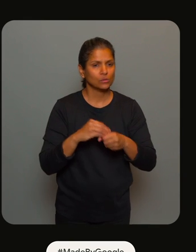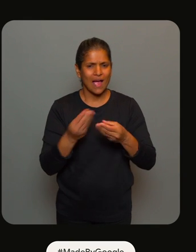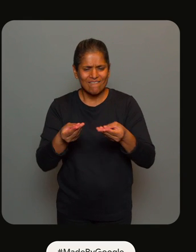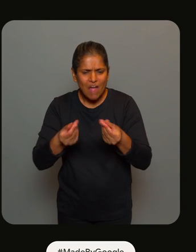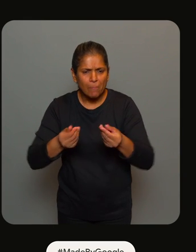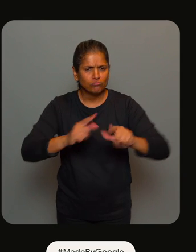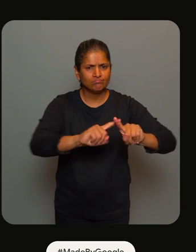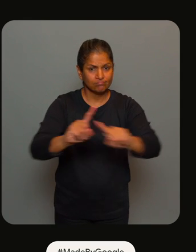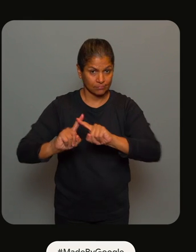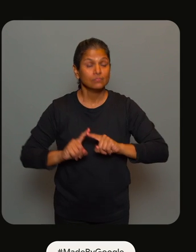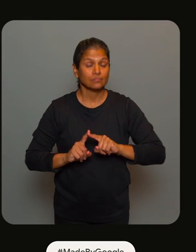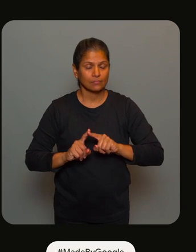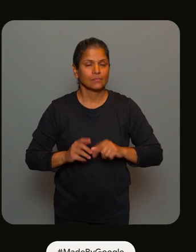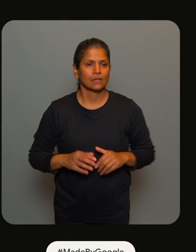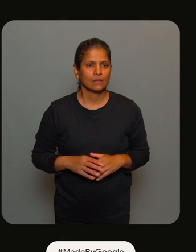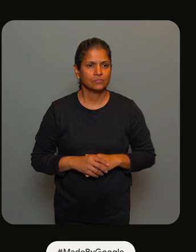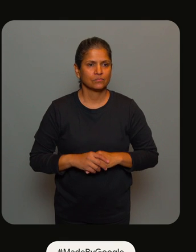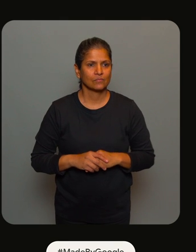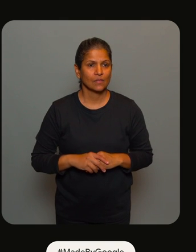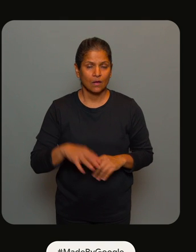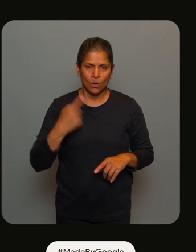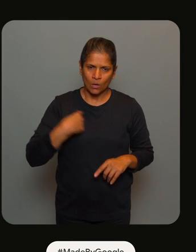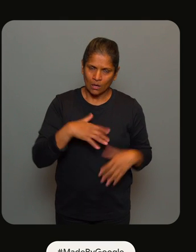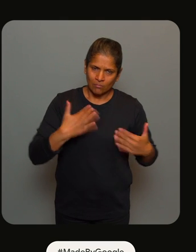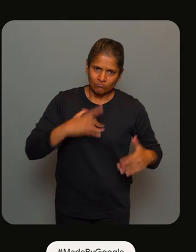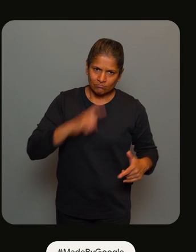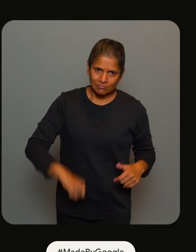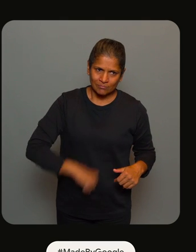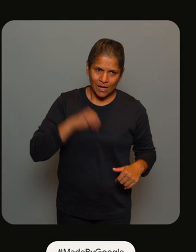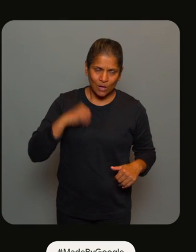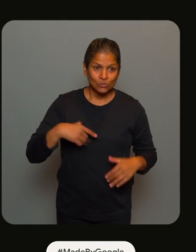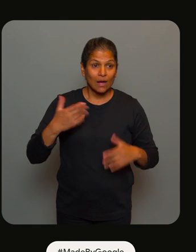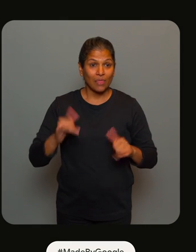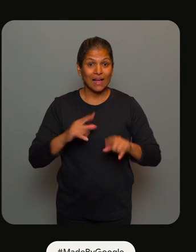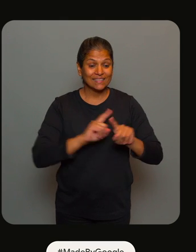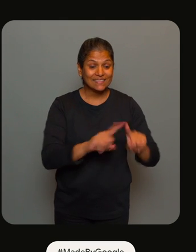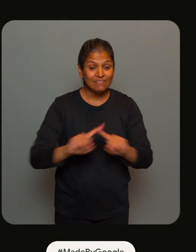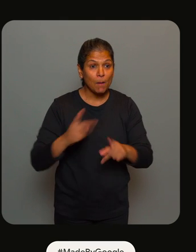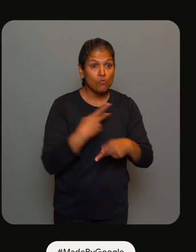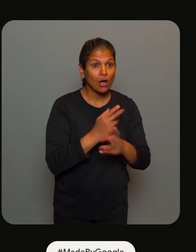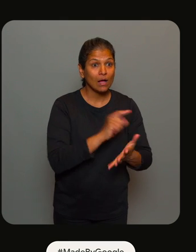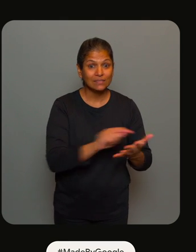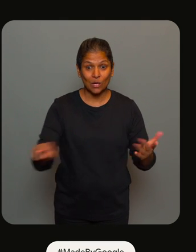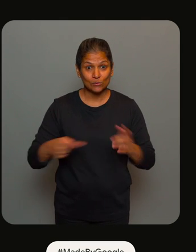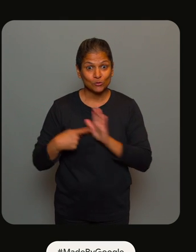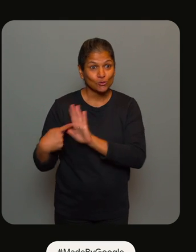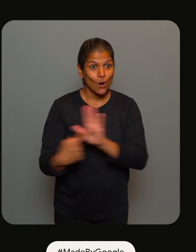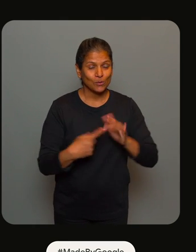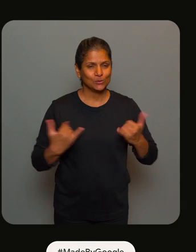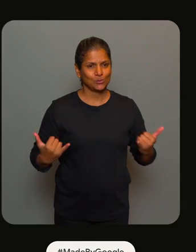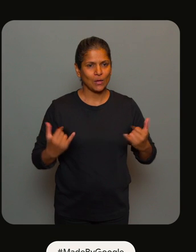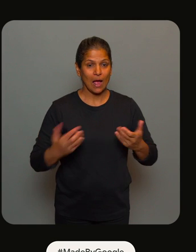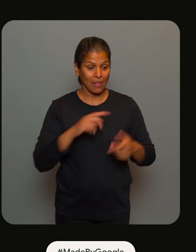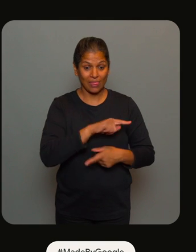And we're proud to announce today that every product you'll see today is made with recycled materials.